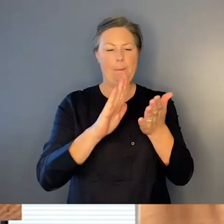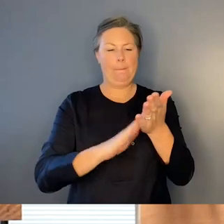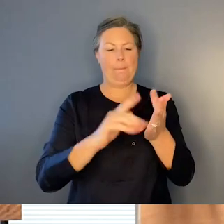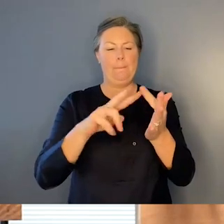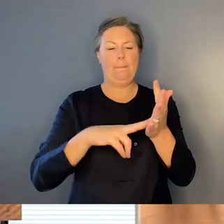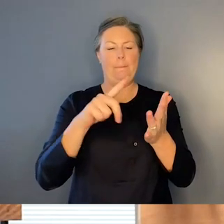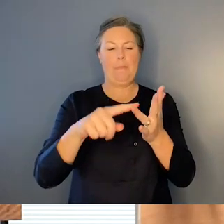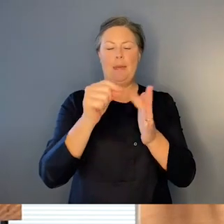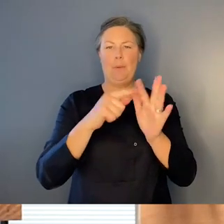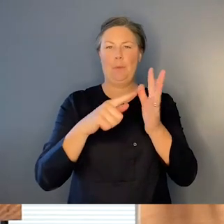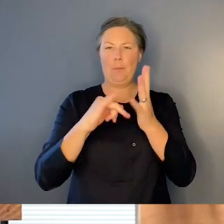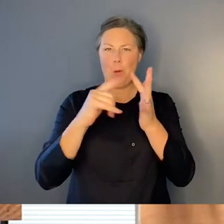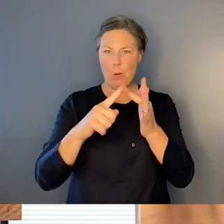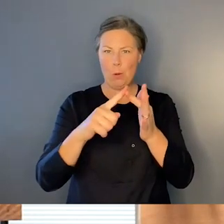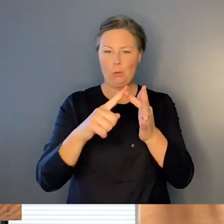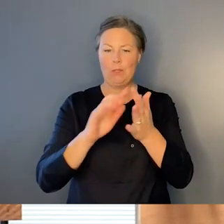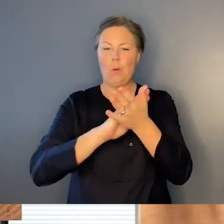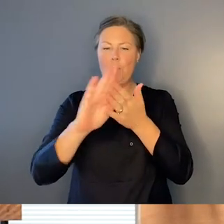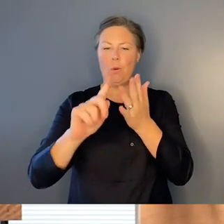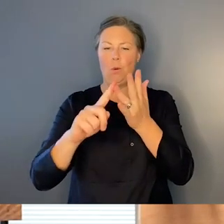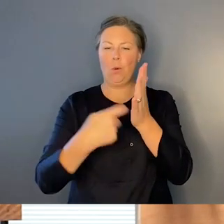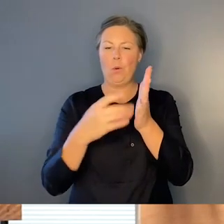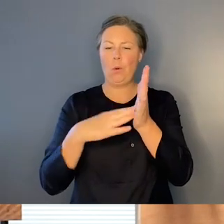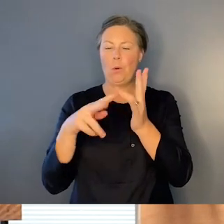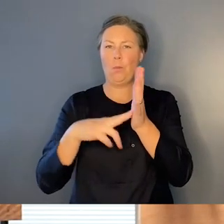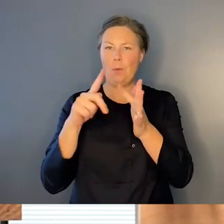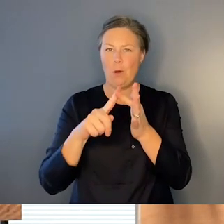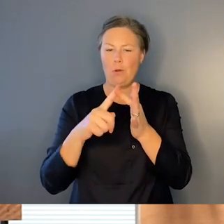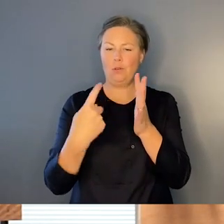So, I'd like to ask you and to talk a little bit about menopause hormone replacement